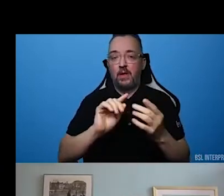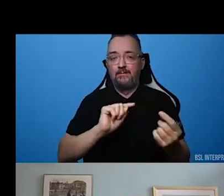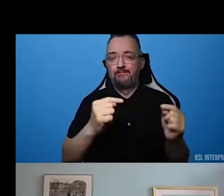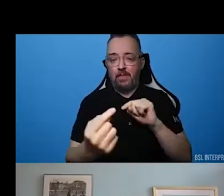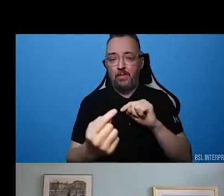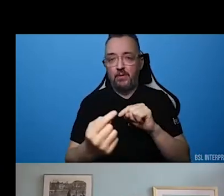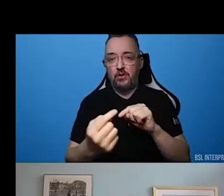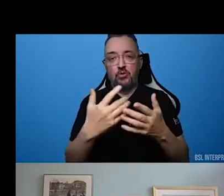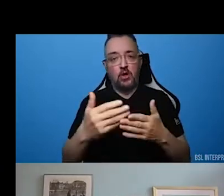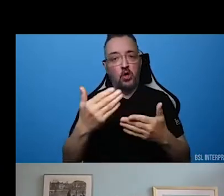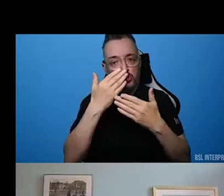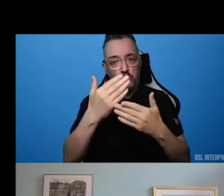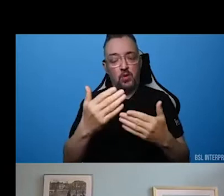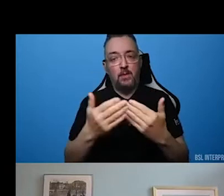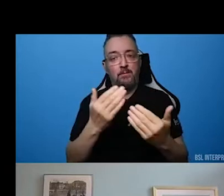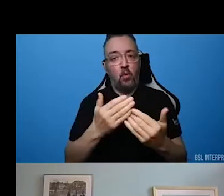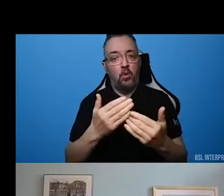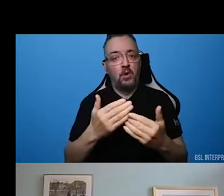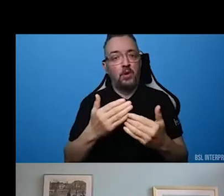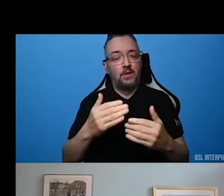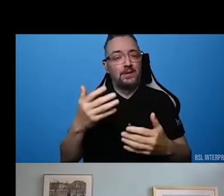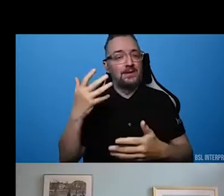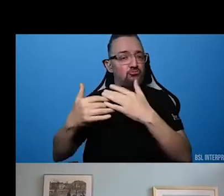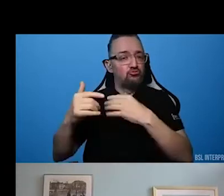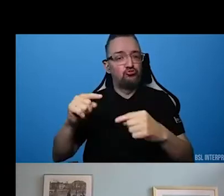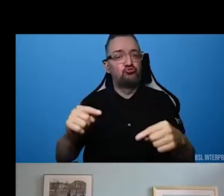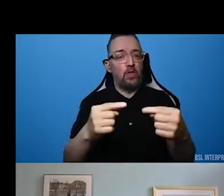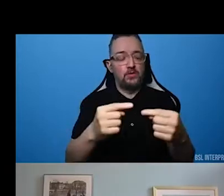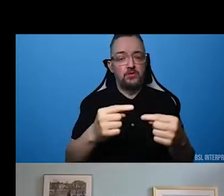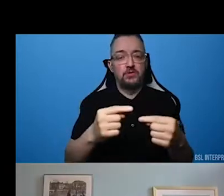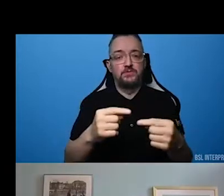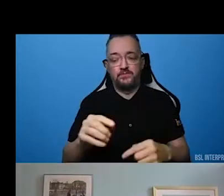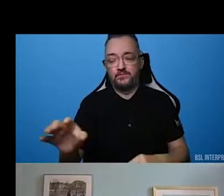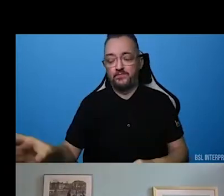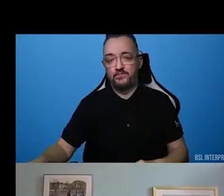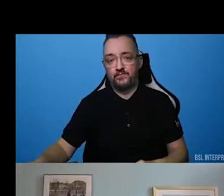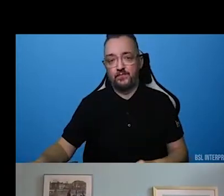to illuminate some more challenging histories with particular reference to Scotland.